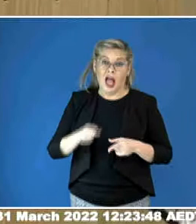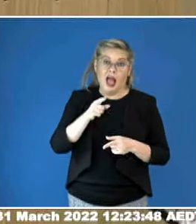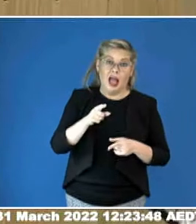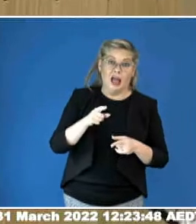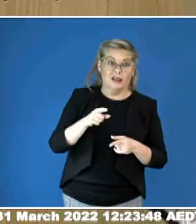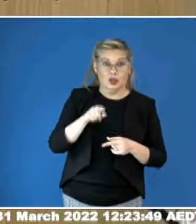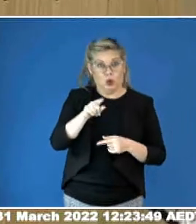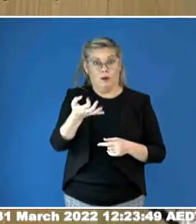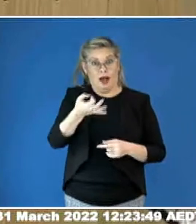that I be the person to appear.